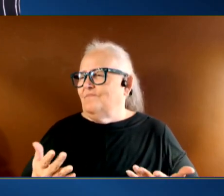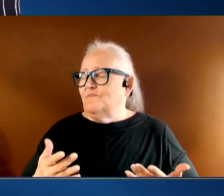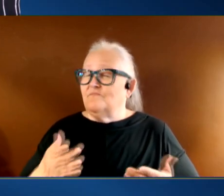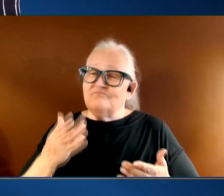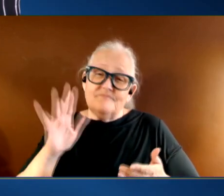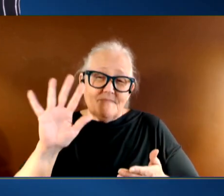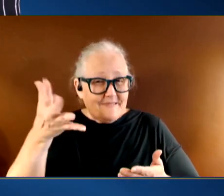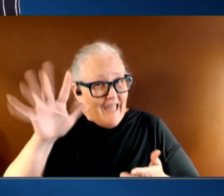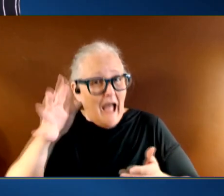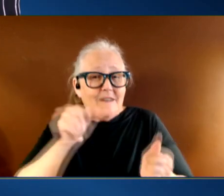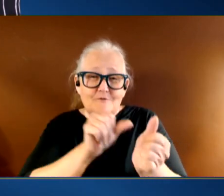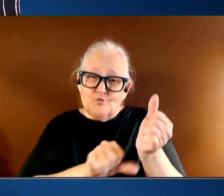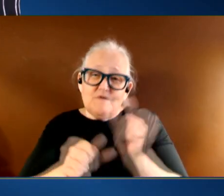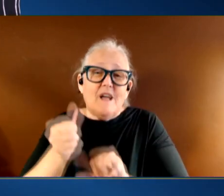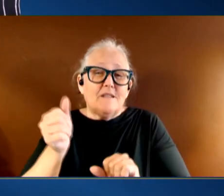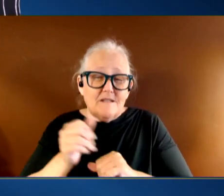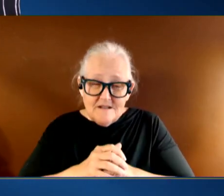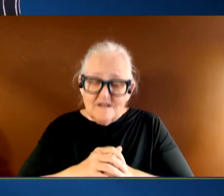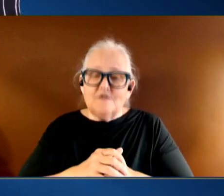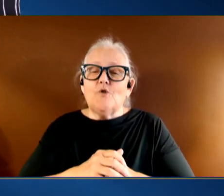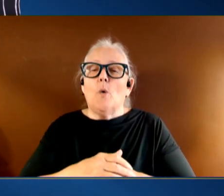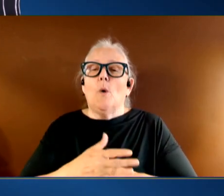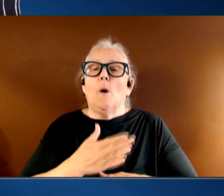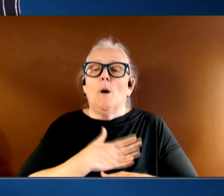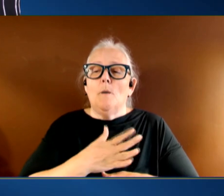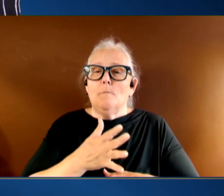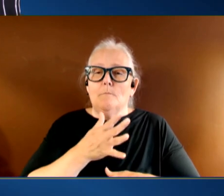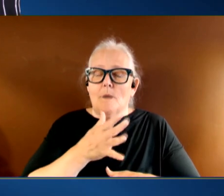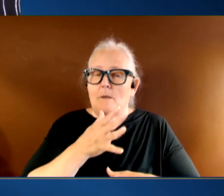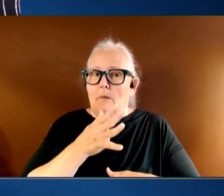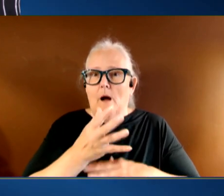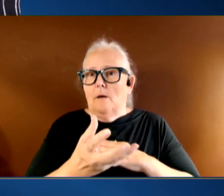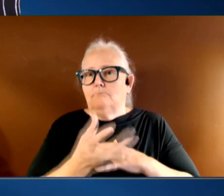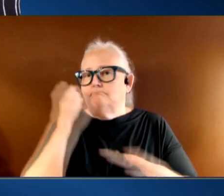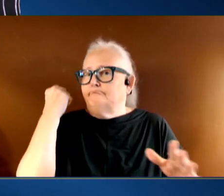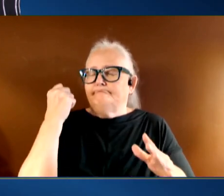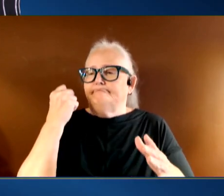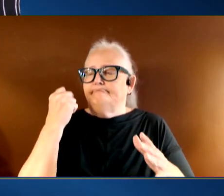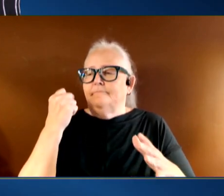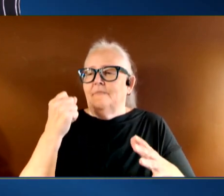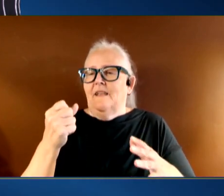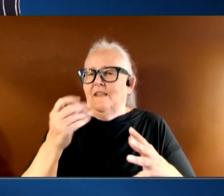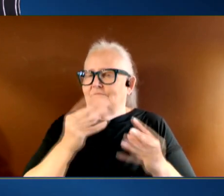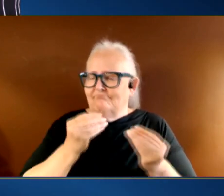So, my mom pulled me out of that by letting me know that there was an acting company that was